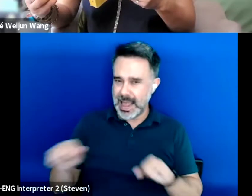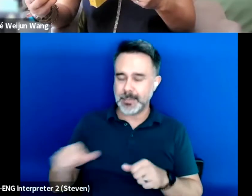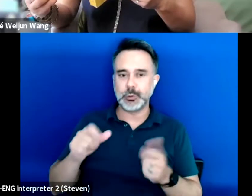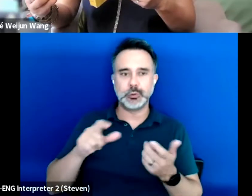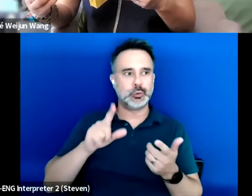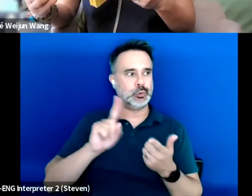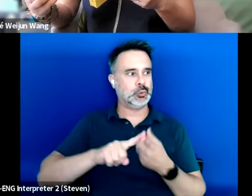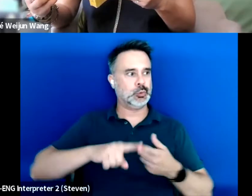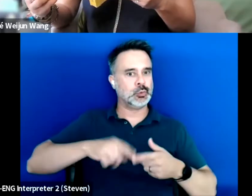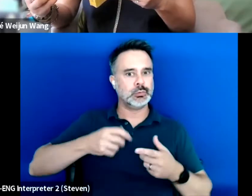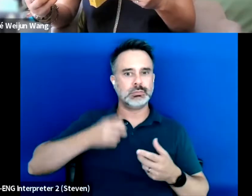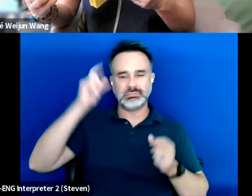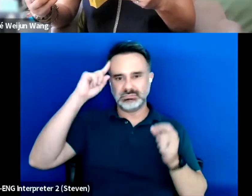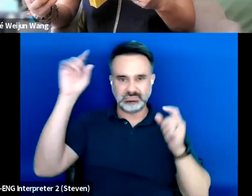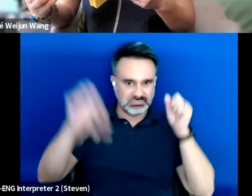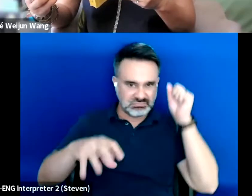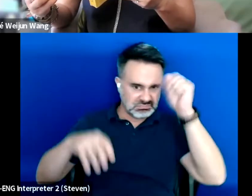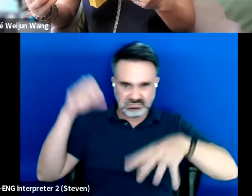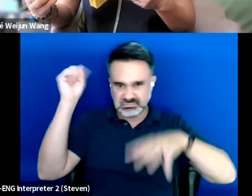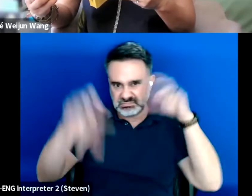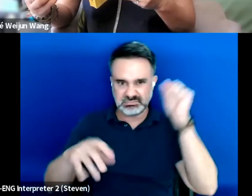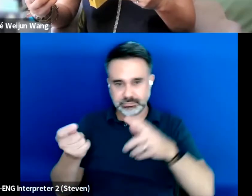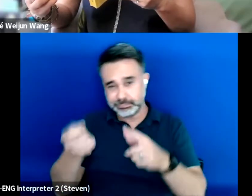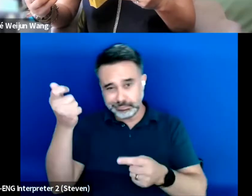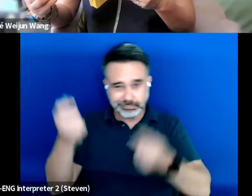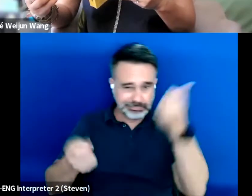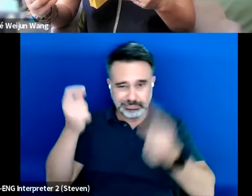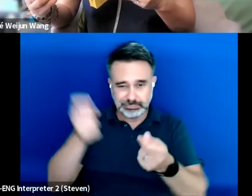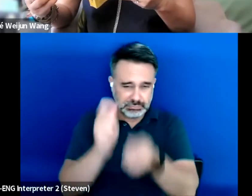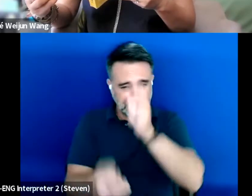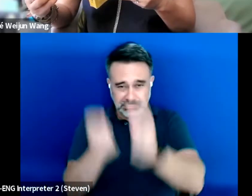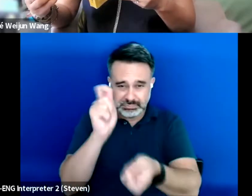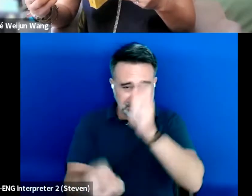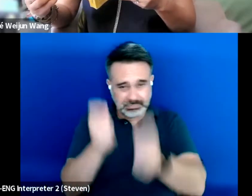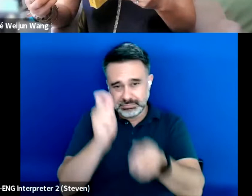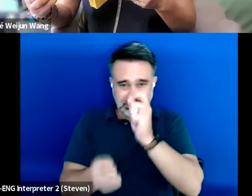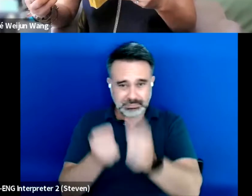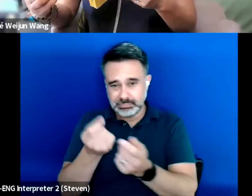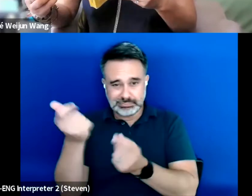A constant telling and retelling until the act itself threatens to weaken the blood and guts of a piece.